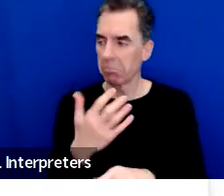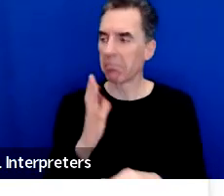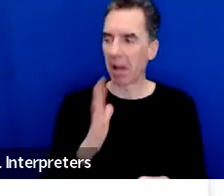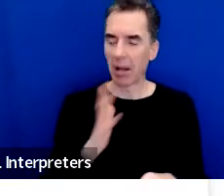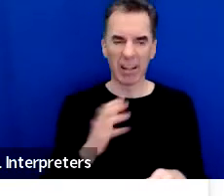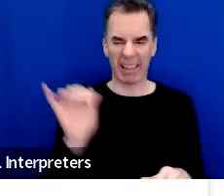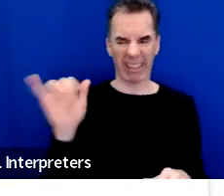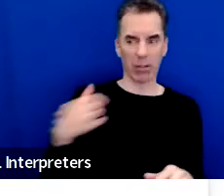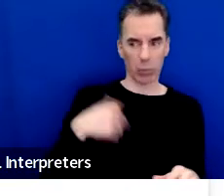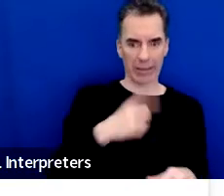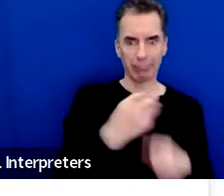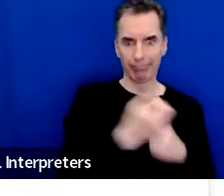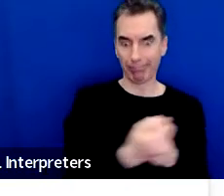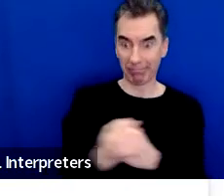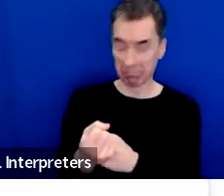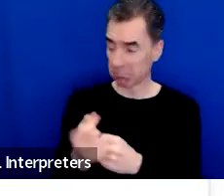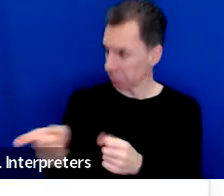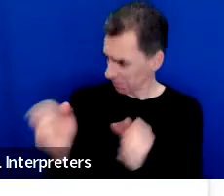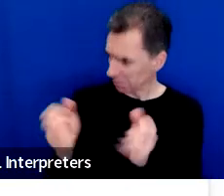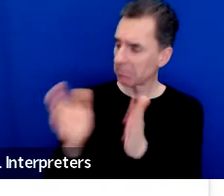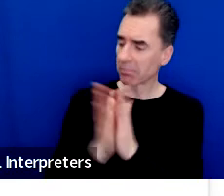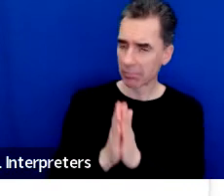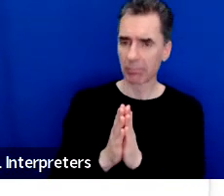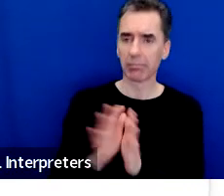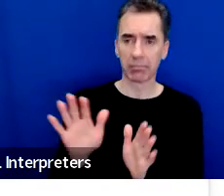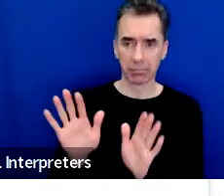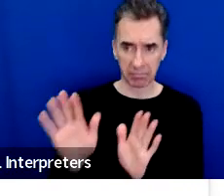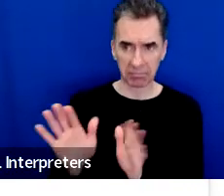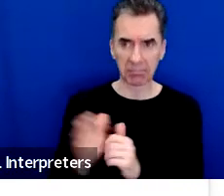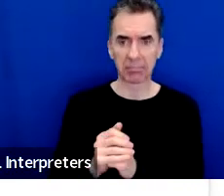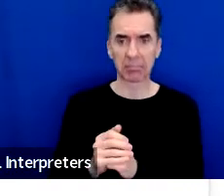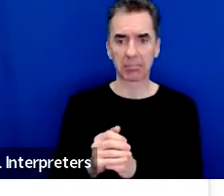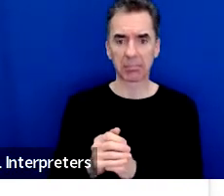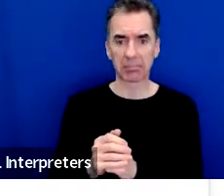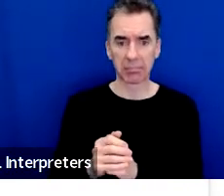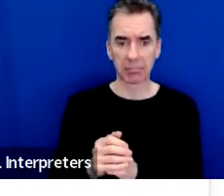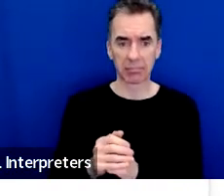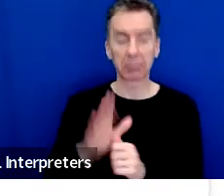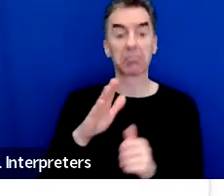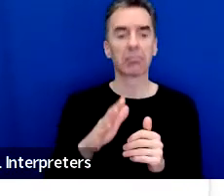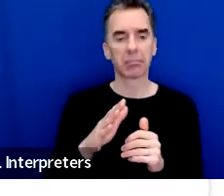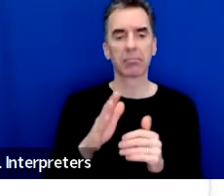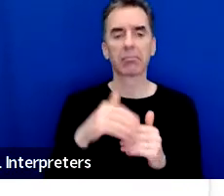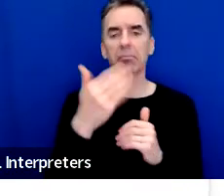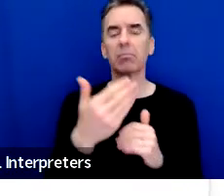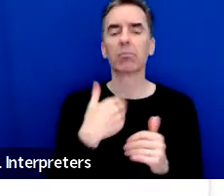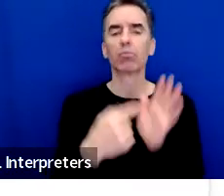Yeah. And actually going off of that. So what I what I do want to show everyone is that the librarians